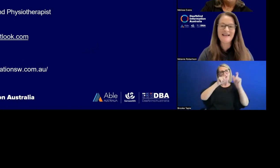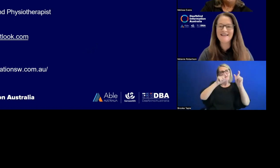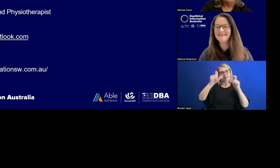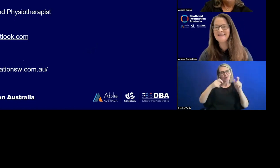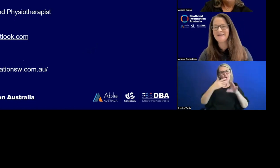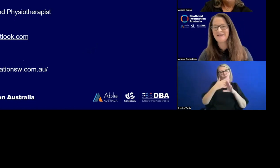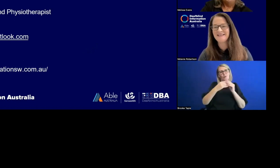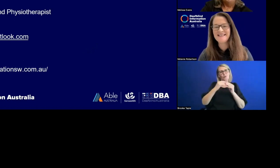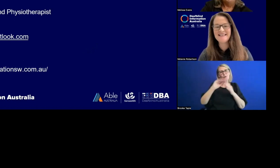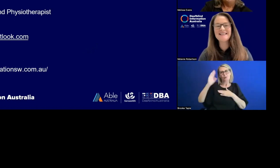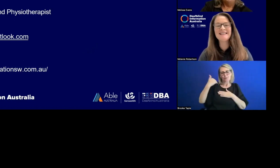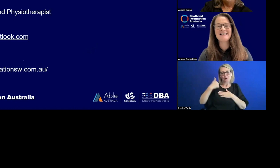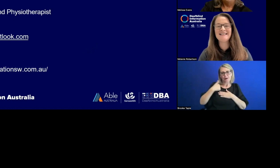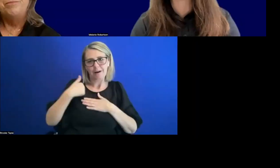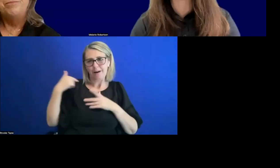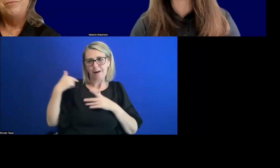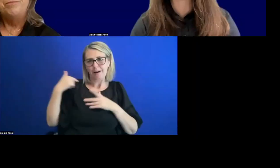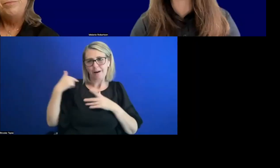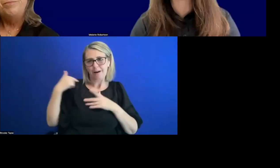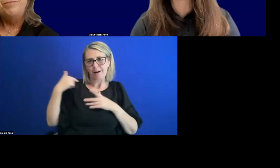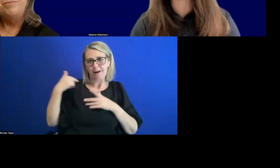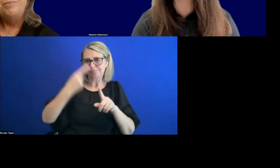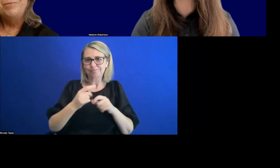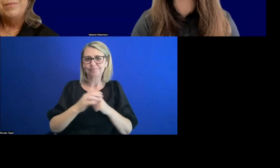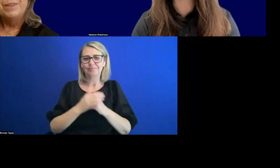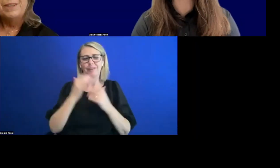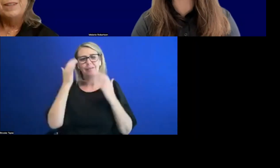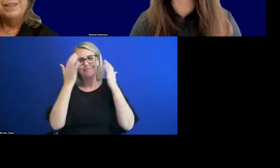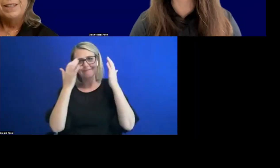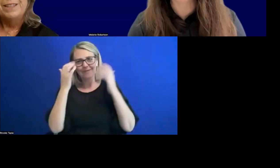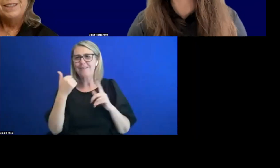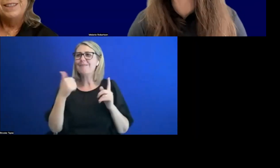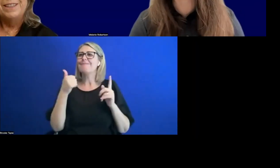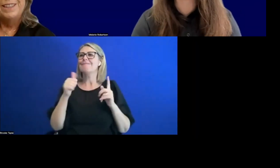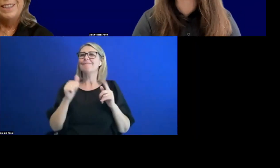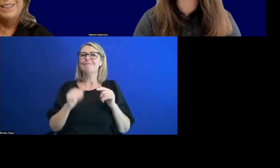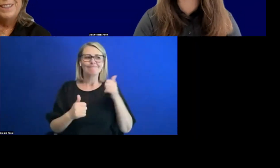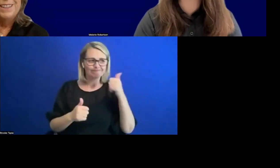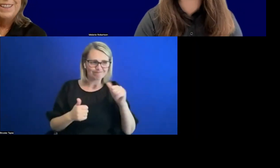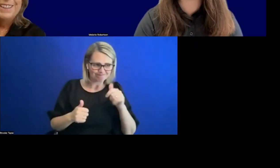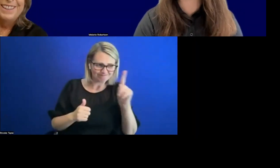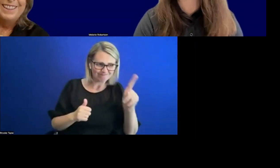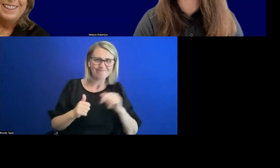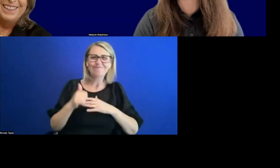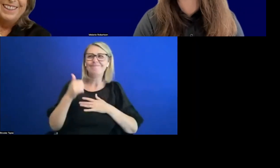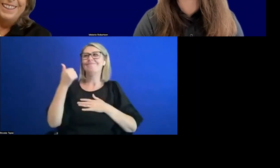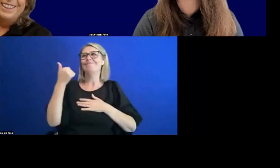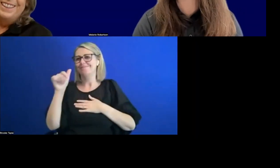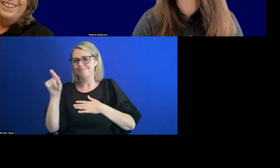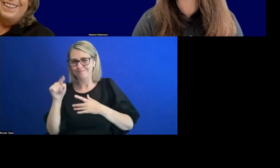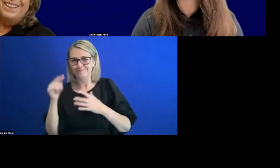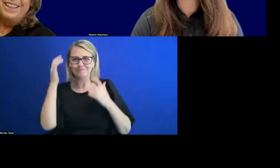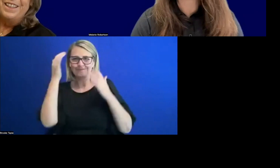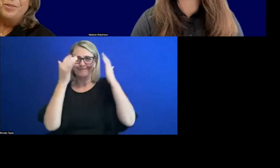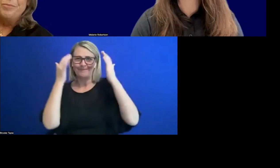I've had across the years and kind of going, mm, mm, mm, plenty of food for thought there.